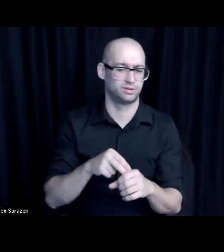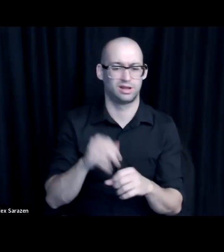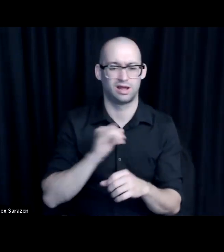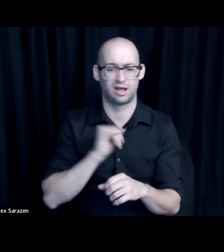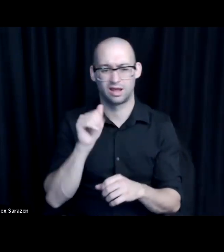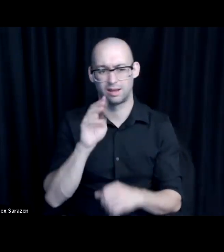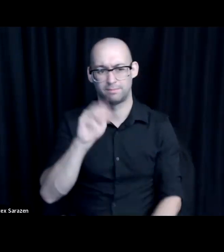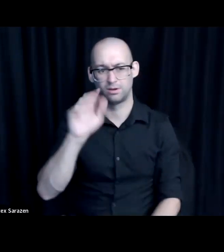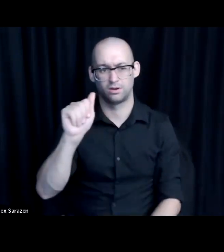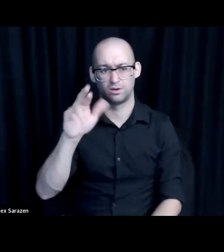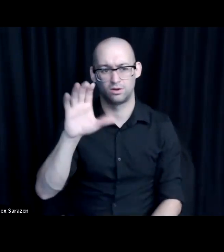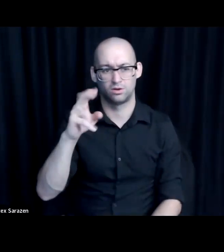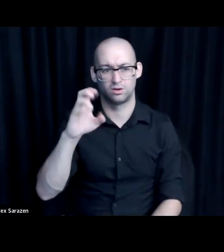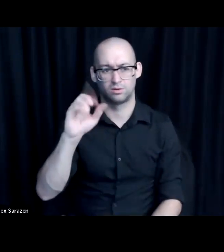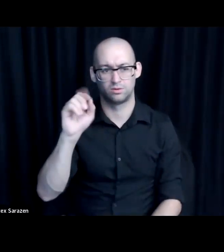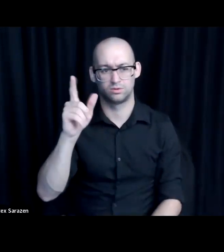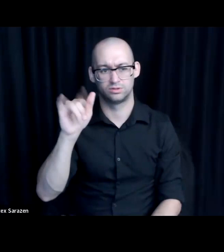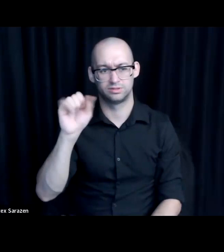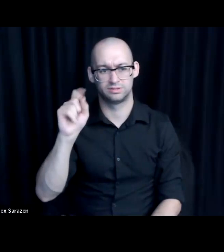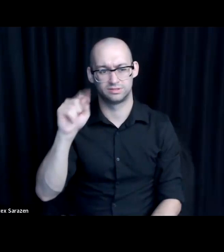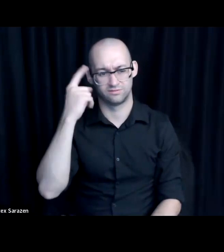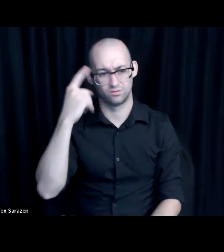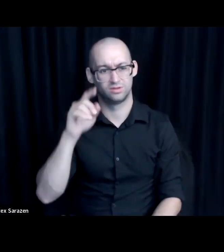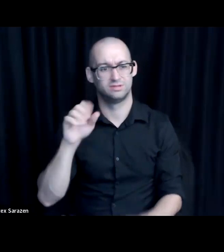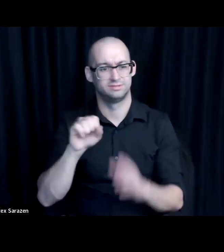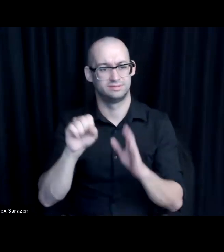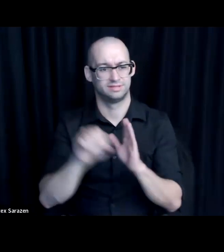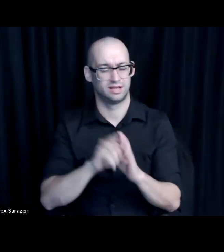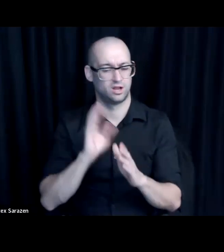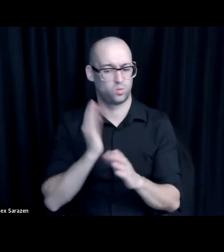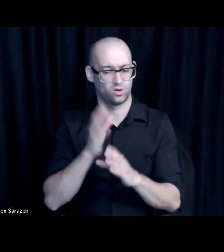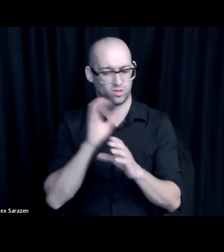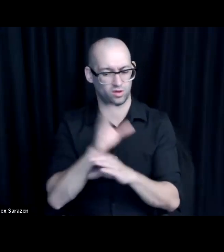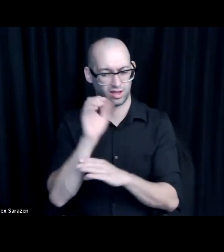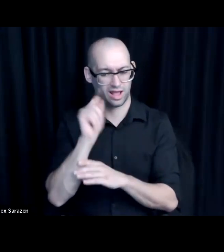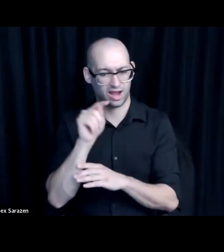the State. So we're looking at the projects on a broadband level completely differently. But you